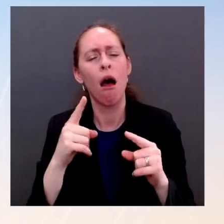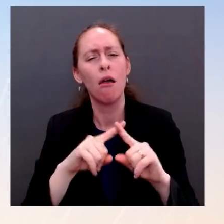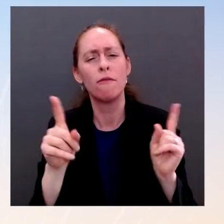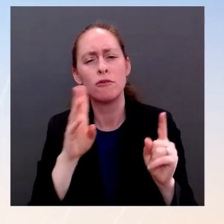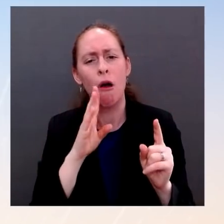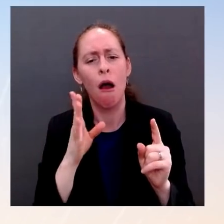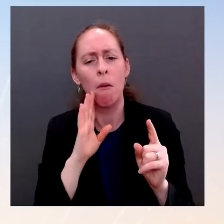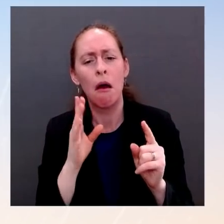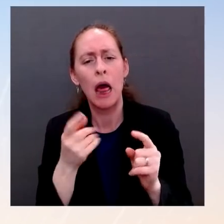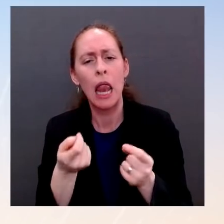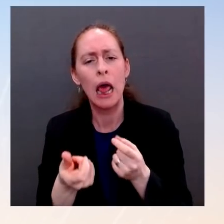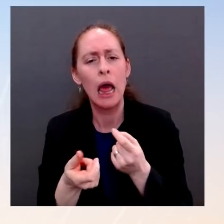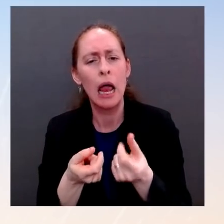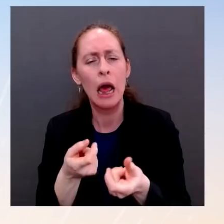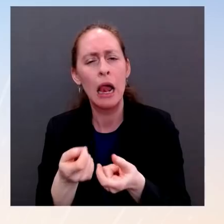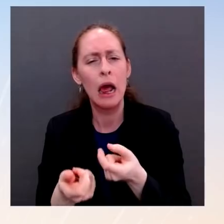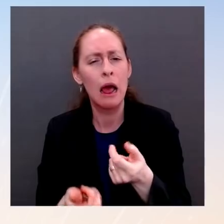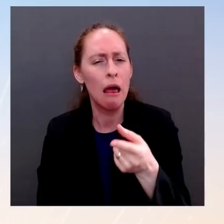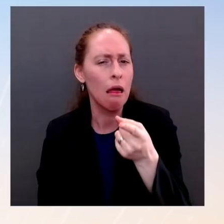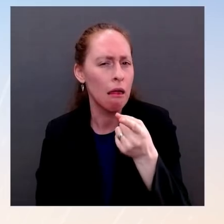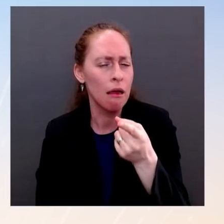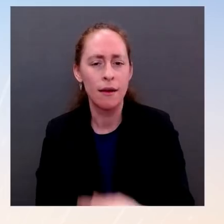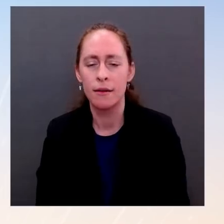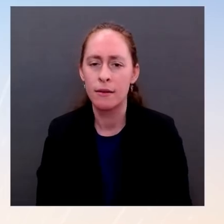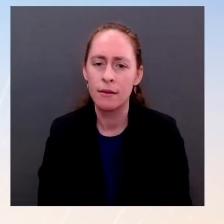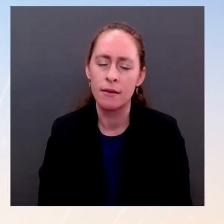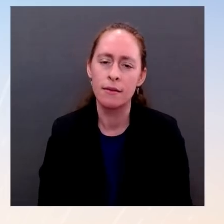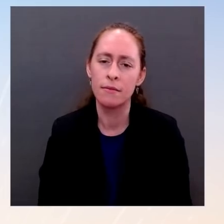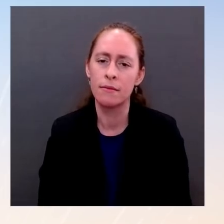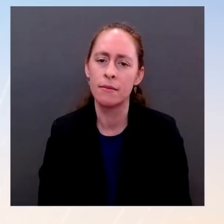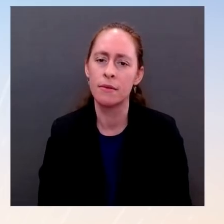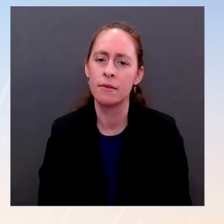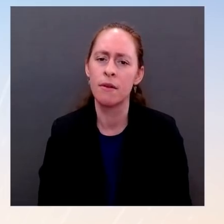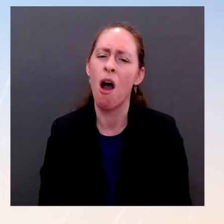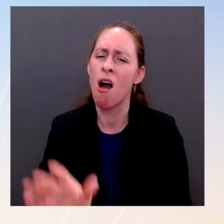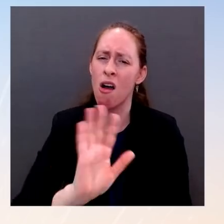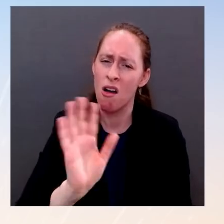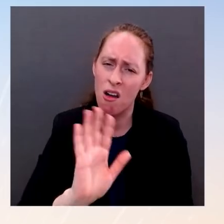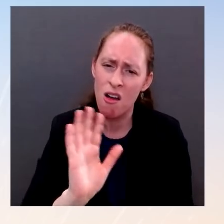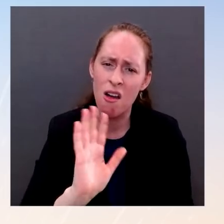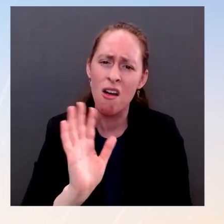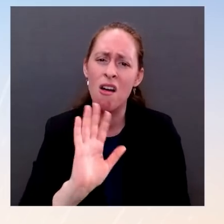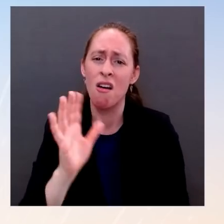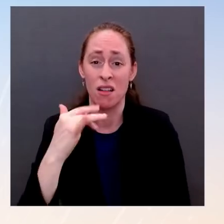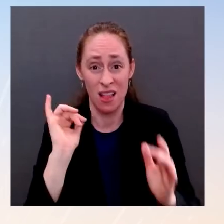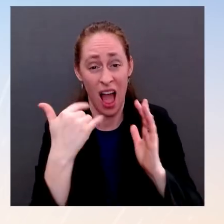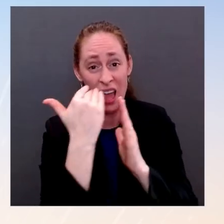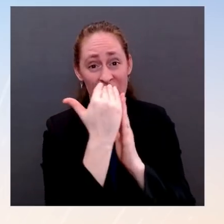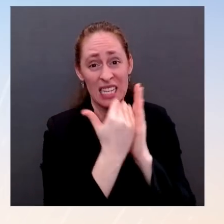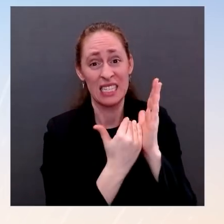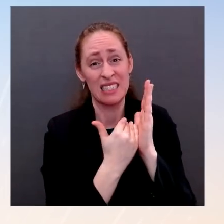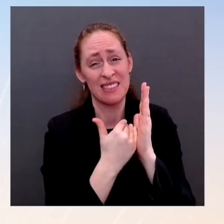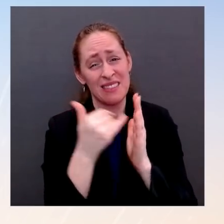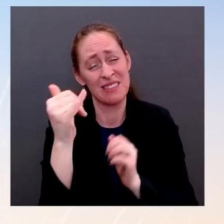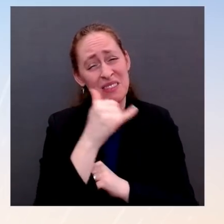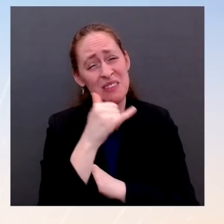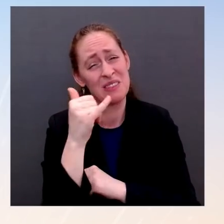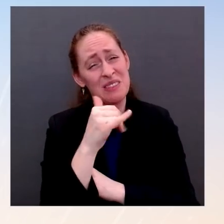and the institutions that we would impose them upon, and the immediacy of those sanctions -- are among the most severe financial sanctions that have ever been contemplated.